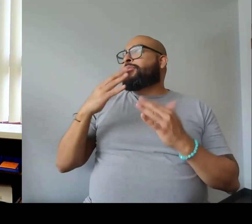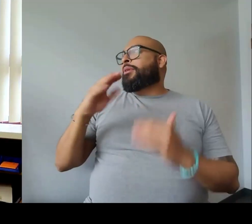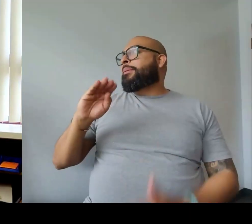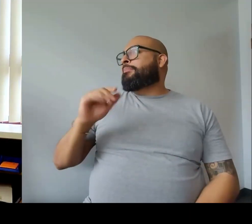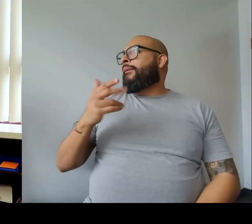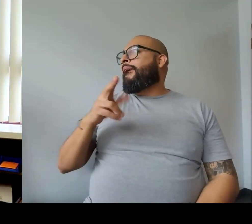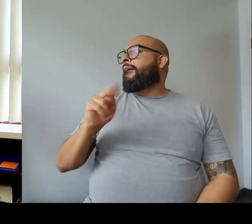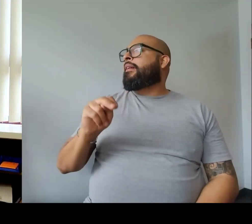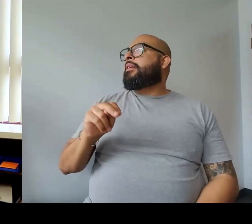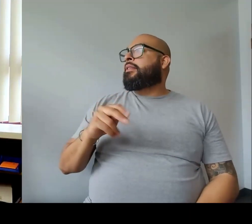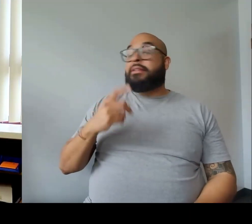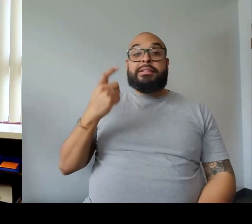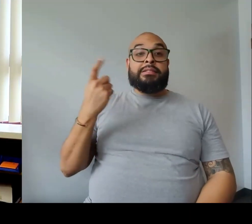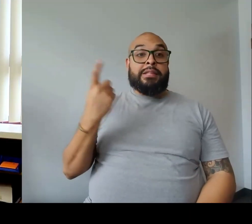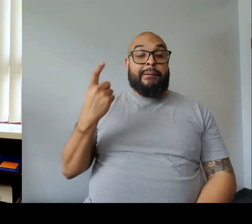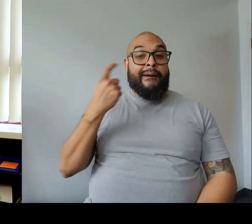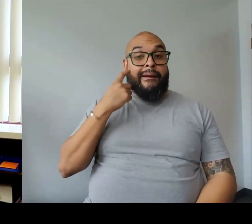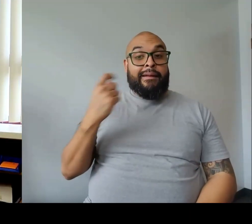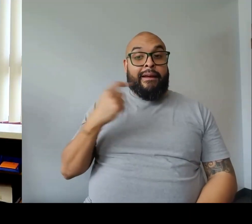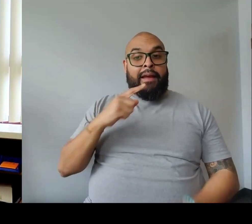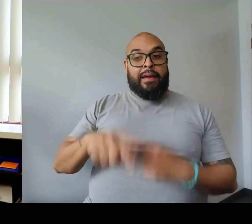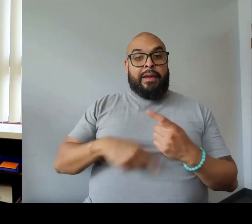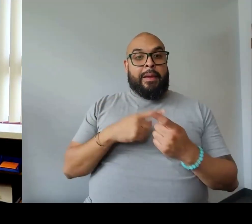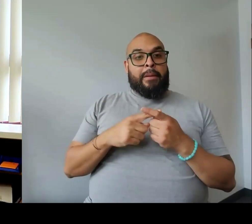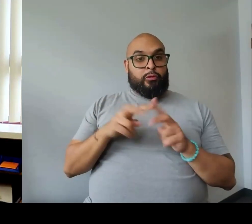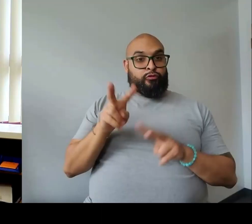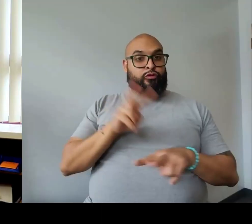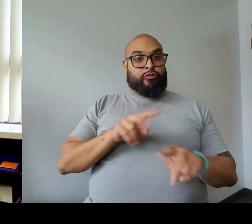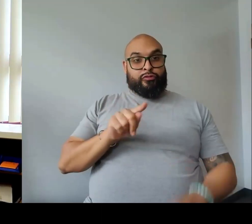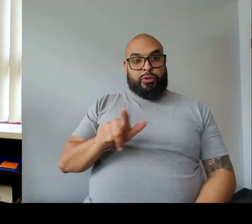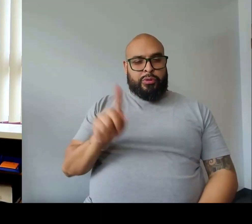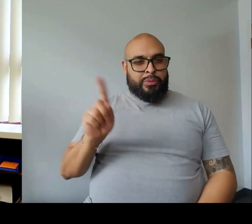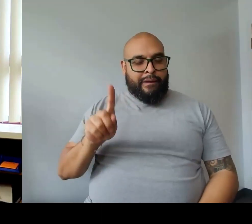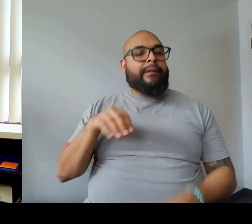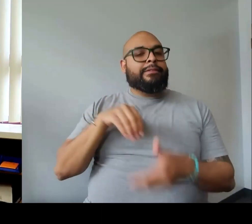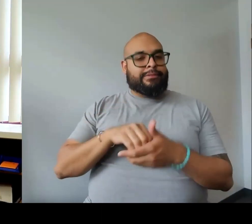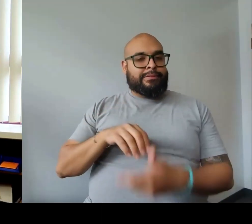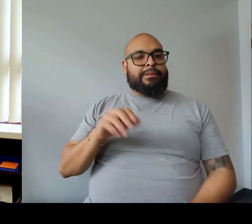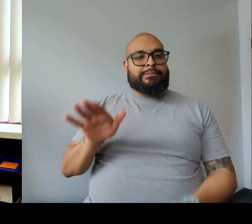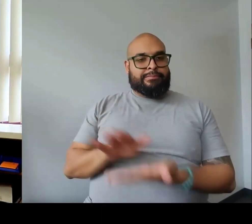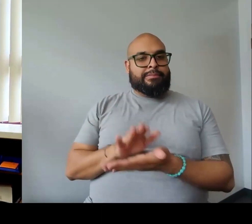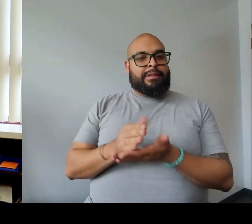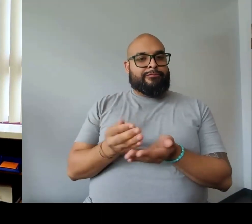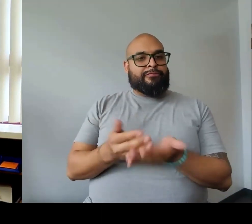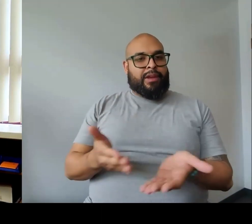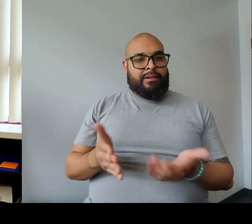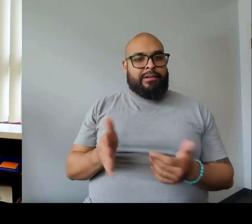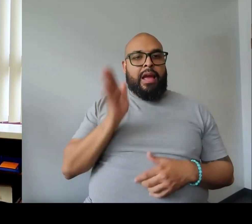And someone just asked about getting the observation tool. It is in the handout. And in just a minute, I can pop it into the chat as well.